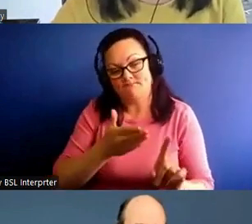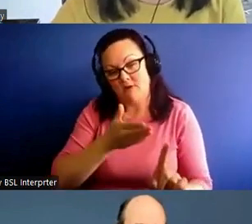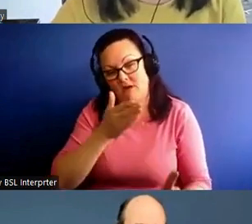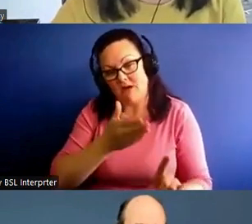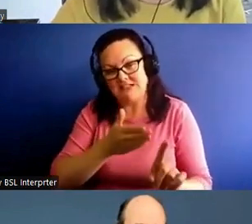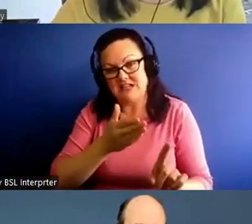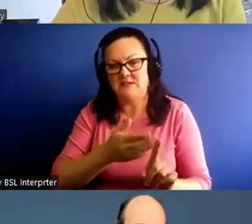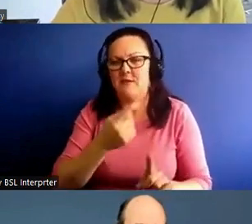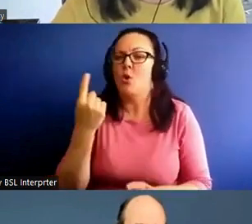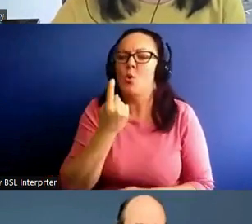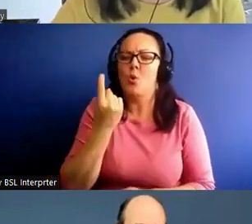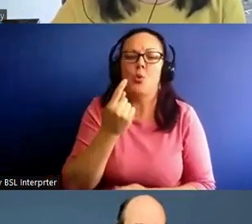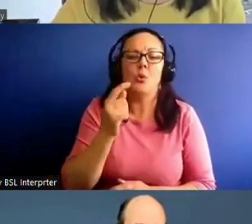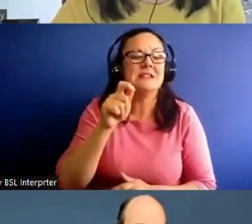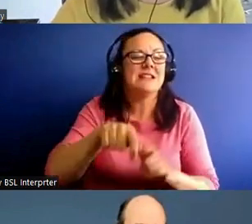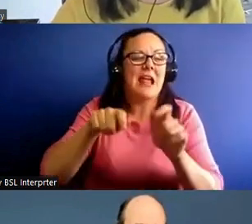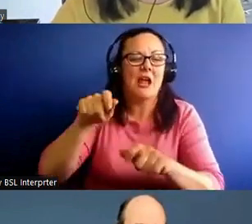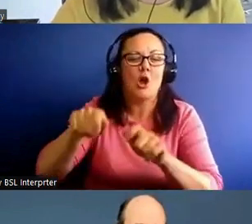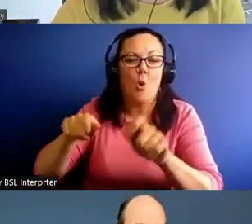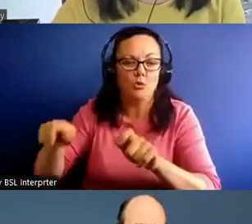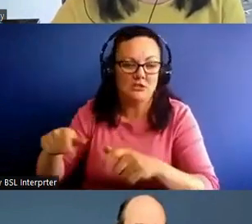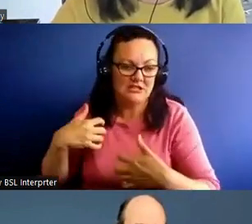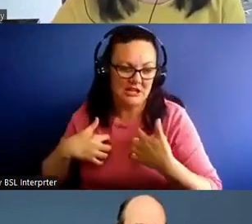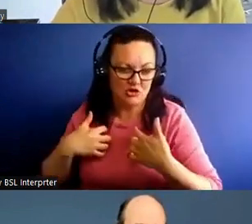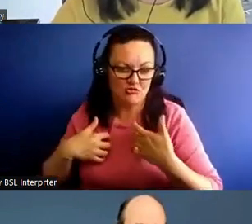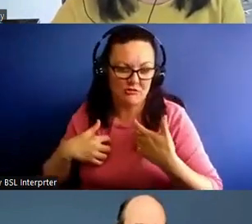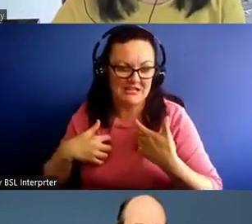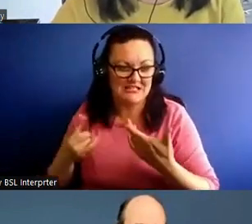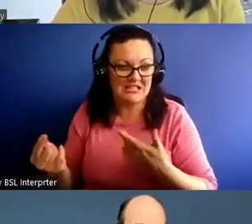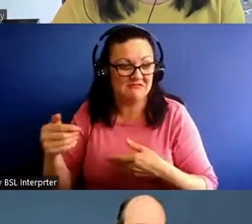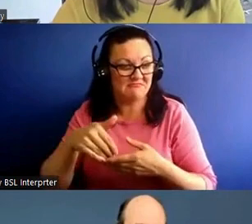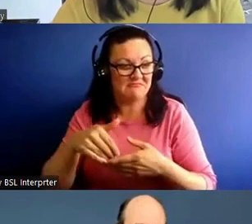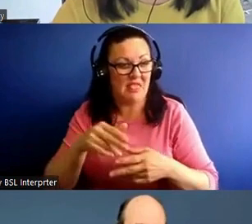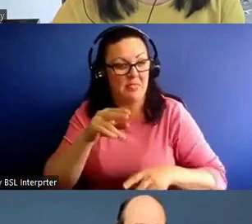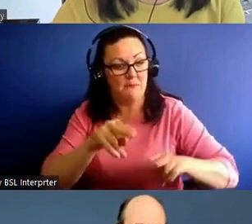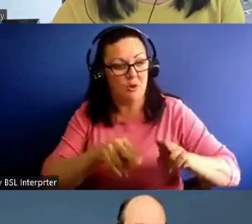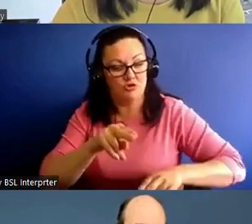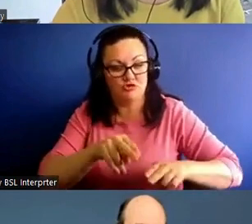stakeholders interested in a monitoring evaluation but very